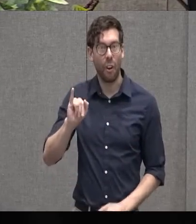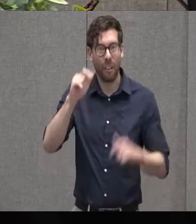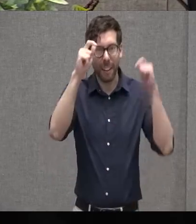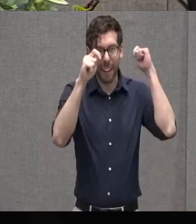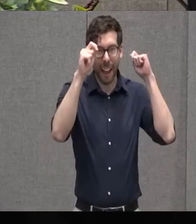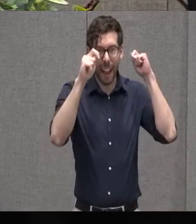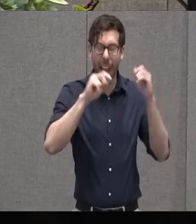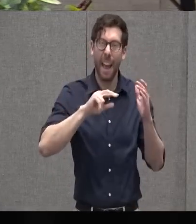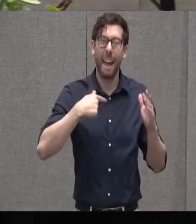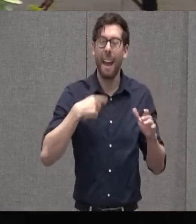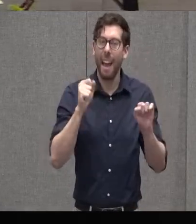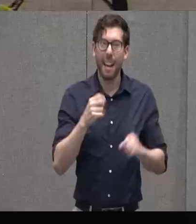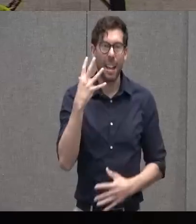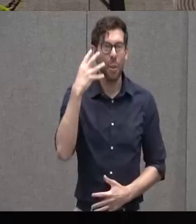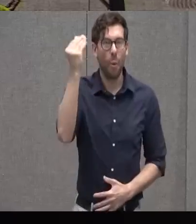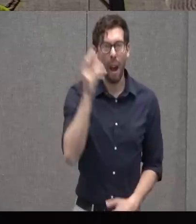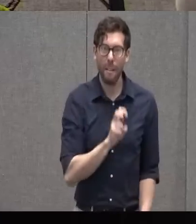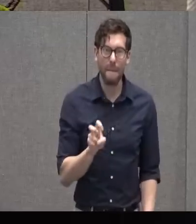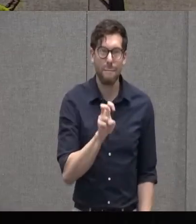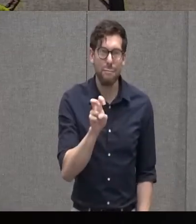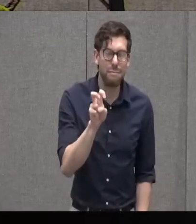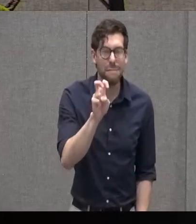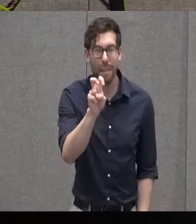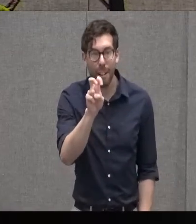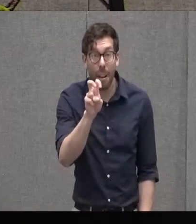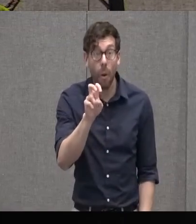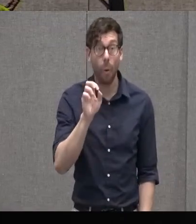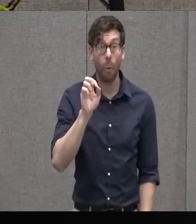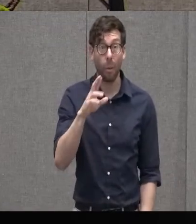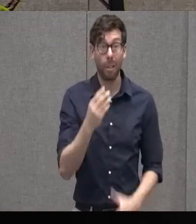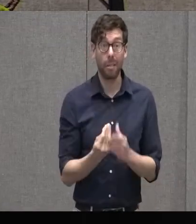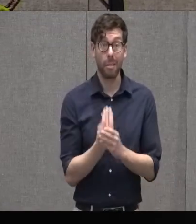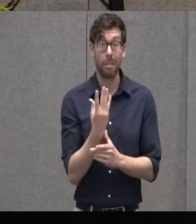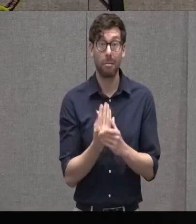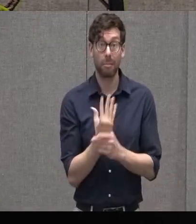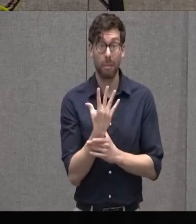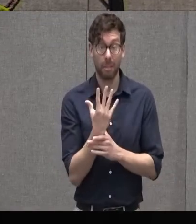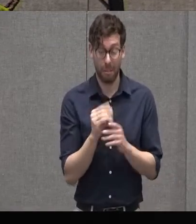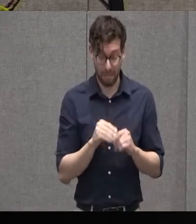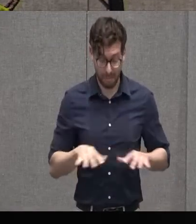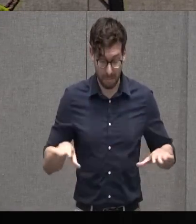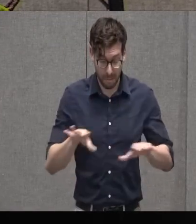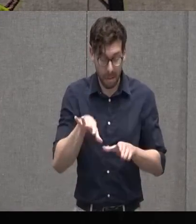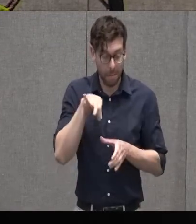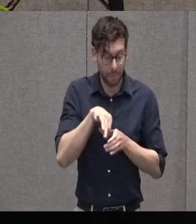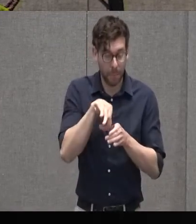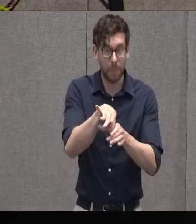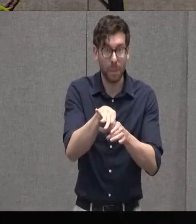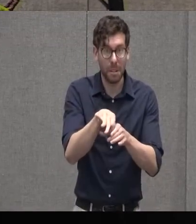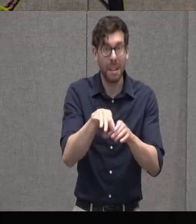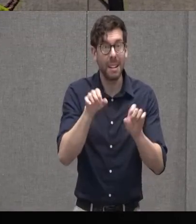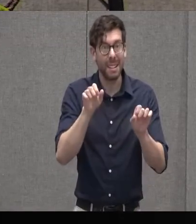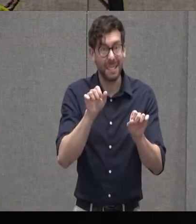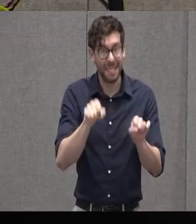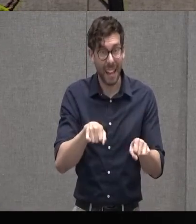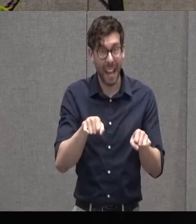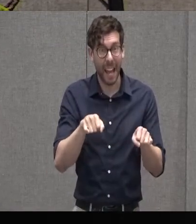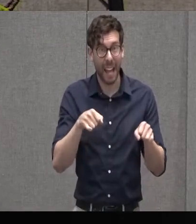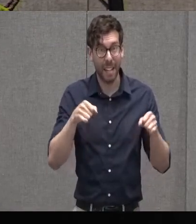I can work in the garden or I can just wear it around. I'm gonna make my safari hat $1.